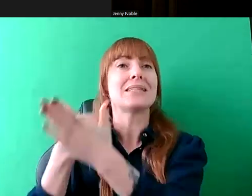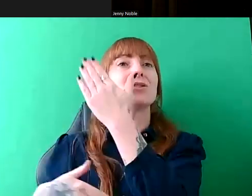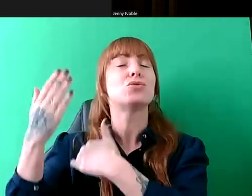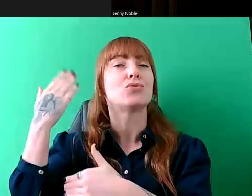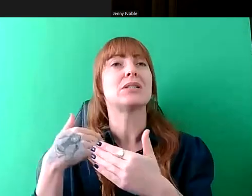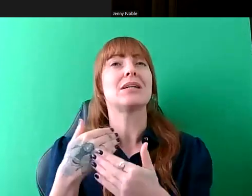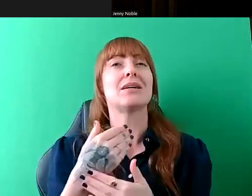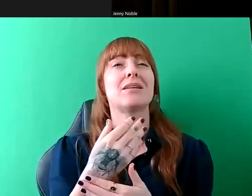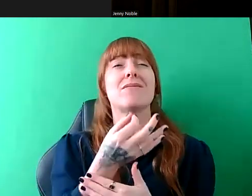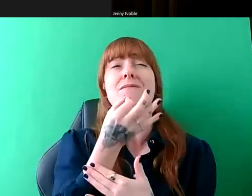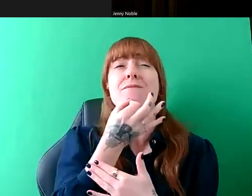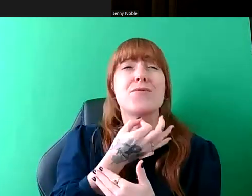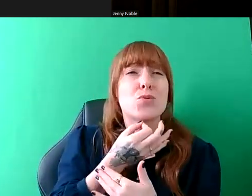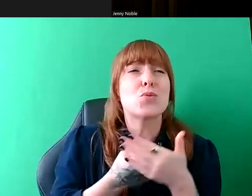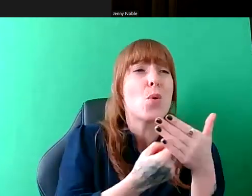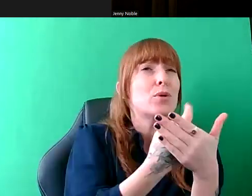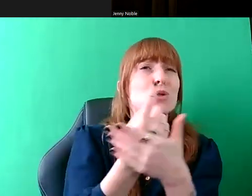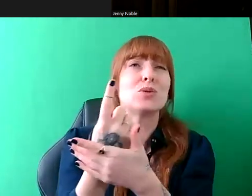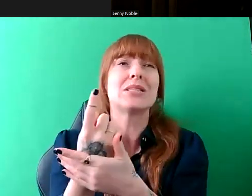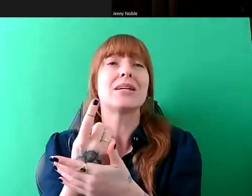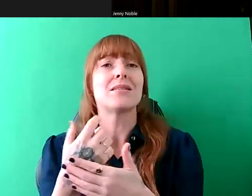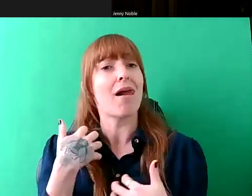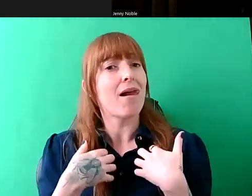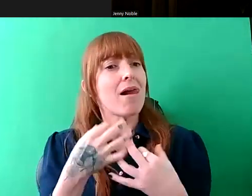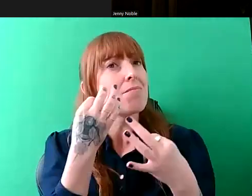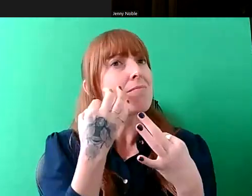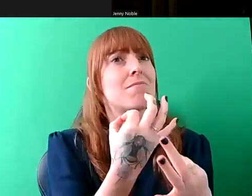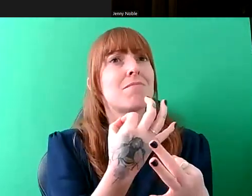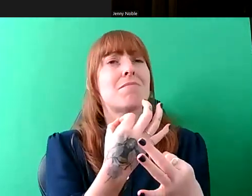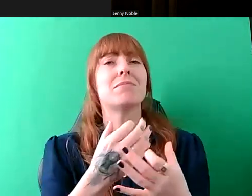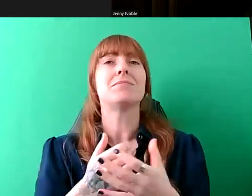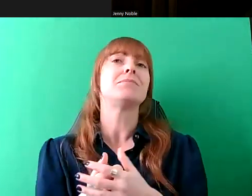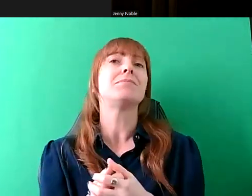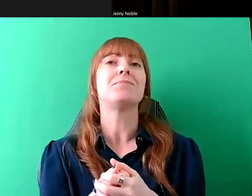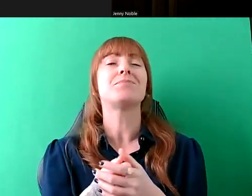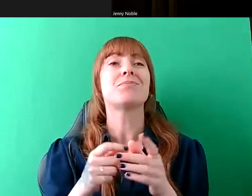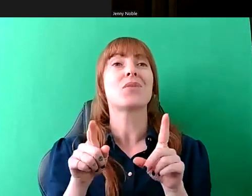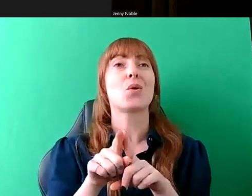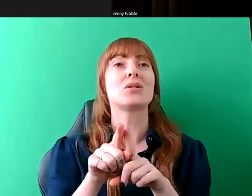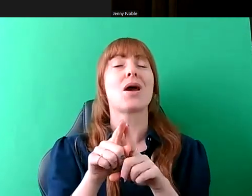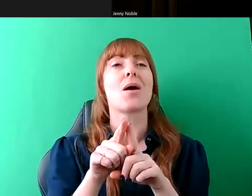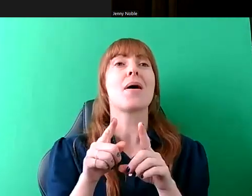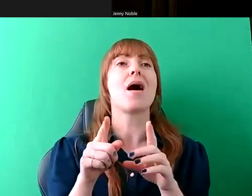like that around; so, that was a big part of it for me. Also, my undergrad degree was on Scottish